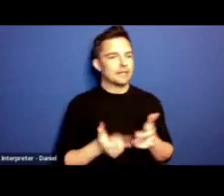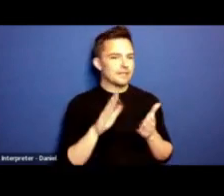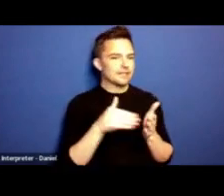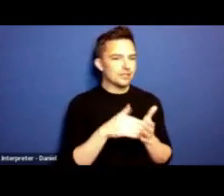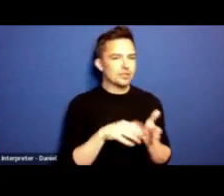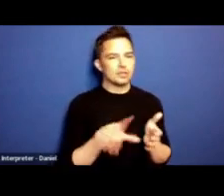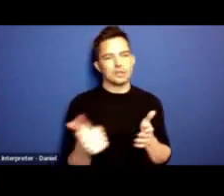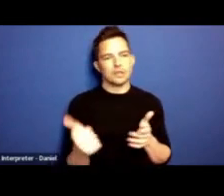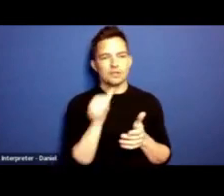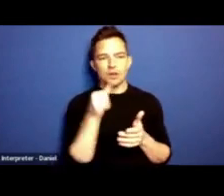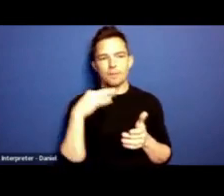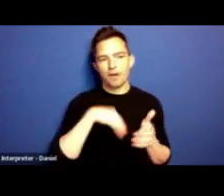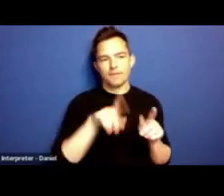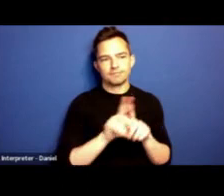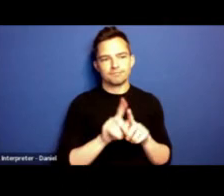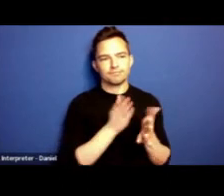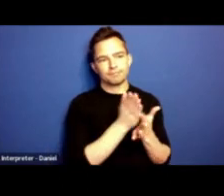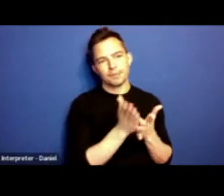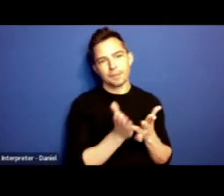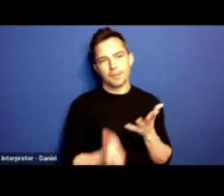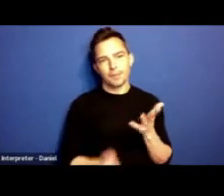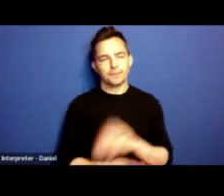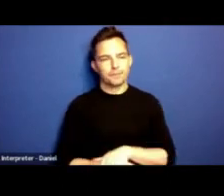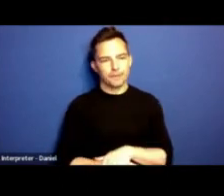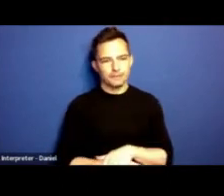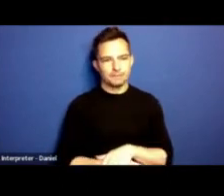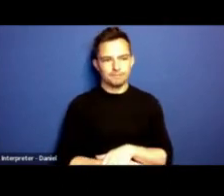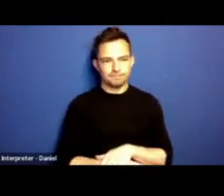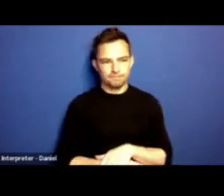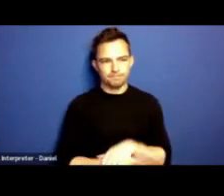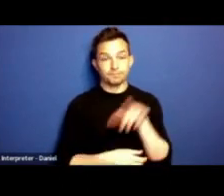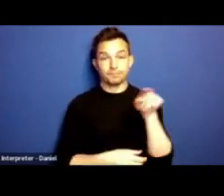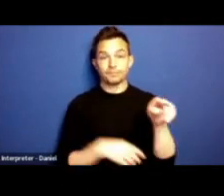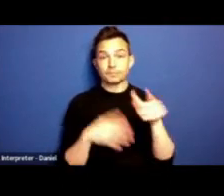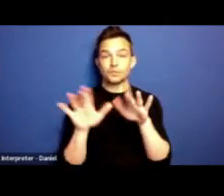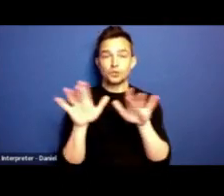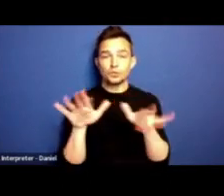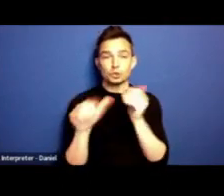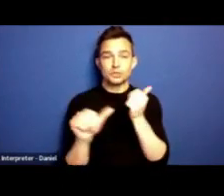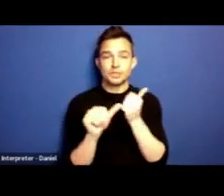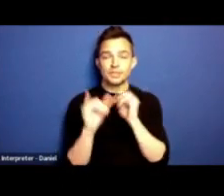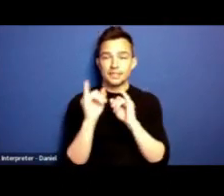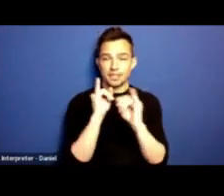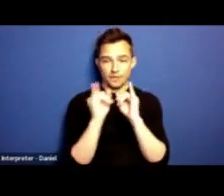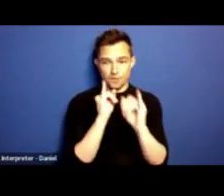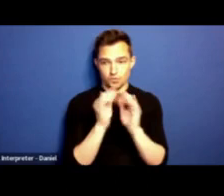nonprofits. And next, it's a computer assisted interview. And